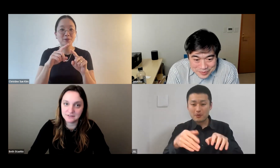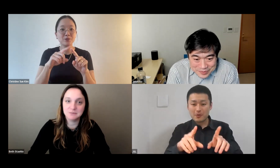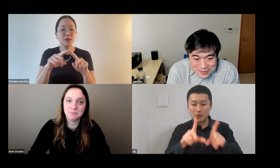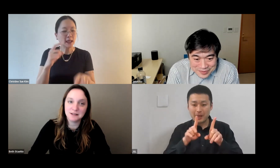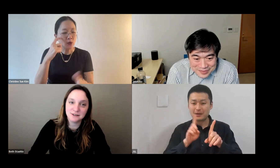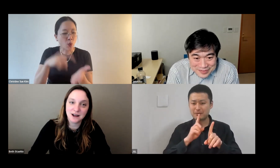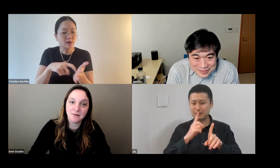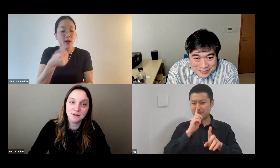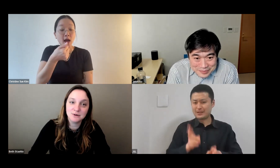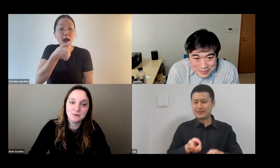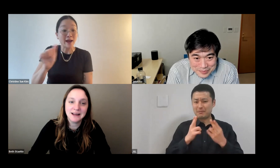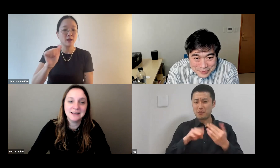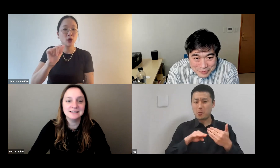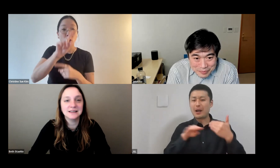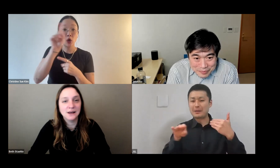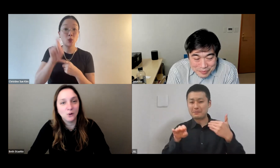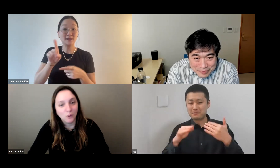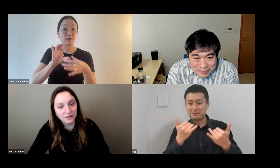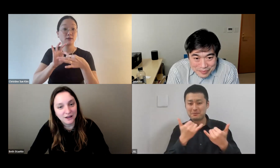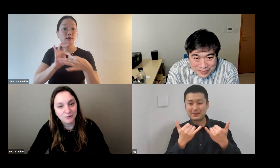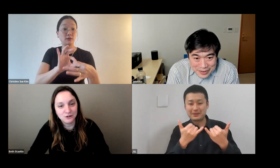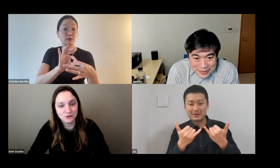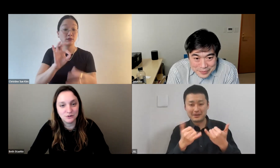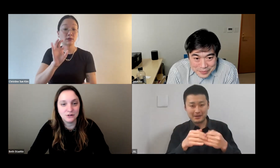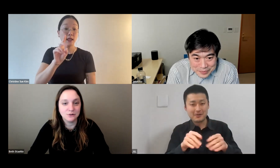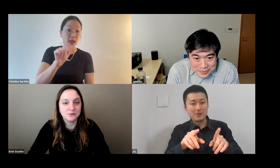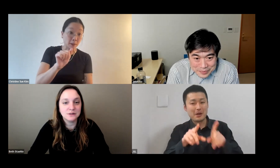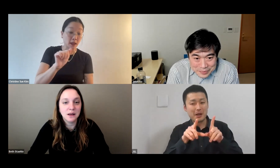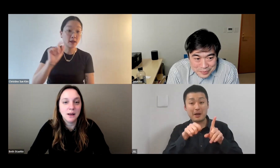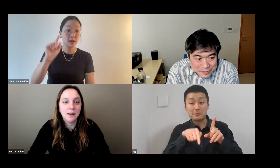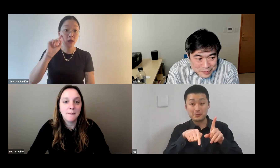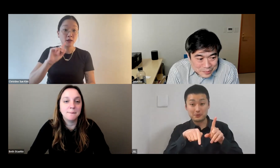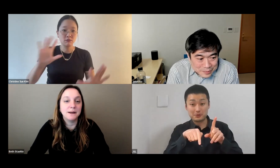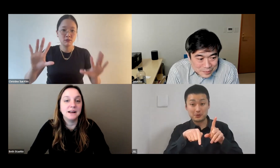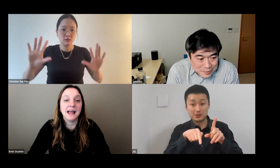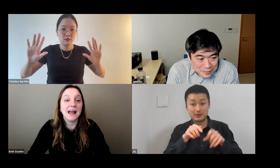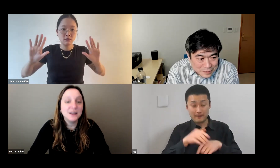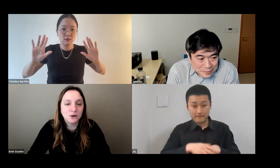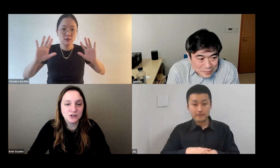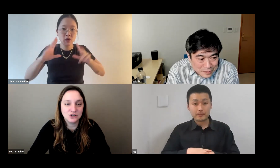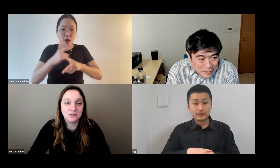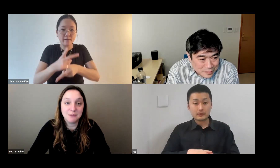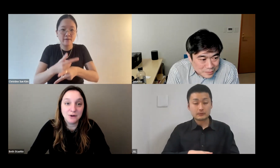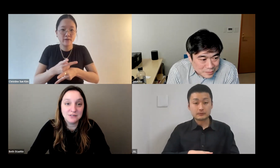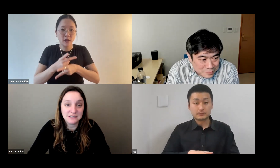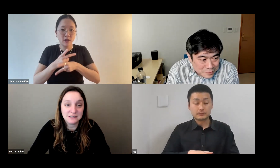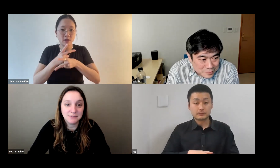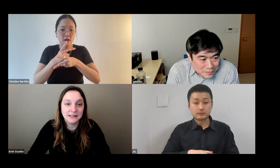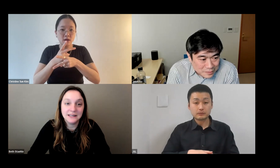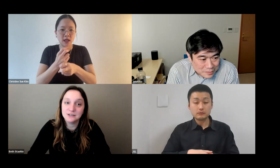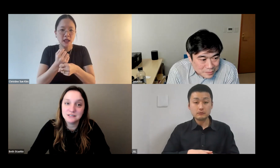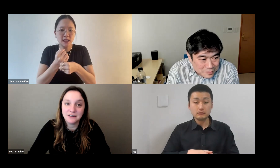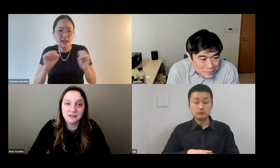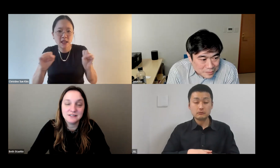“It depends on how you were raised, what language you use.” But any question about disability or deafness,